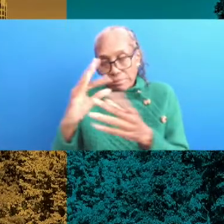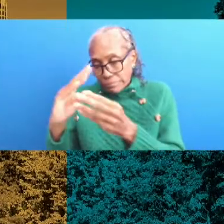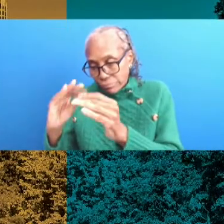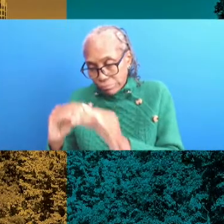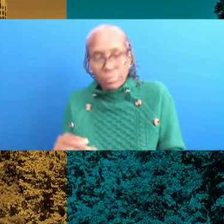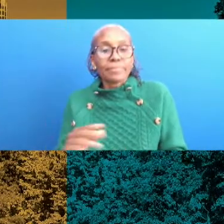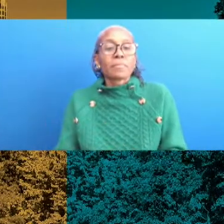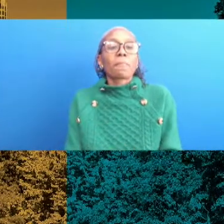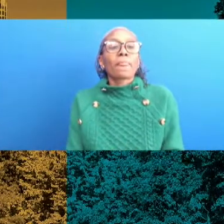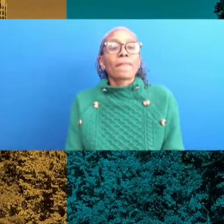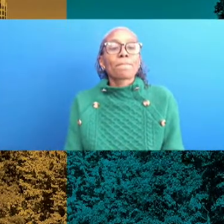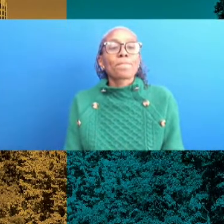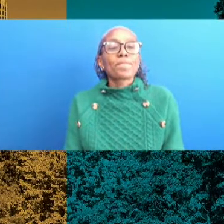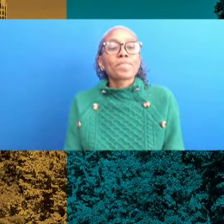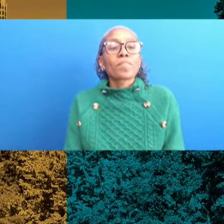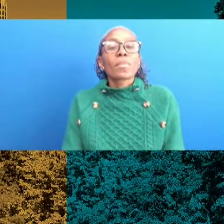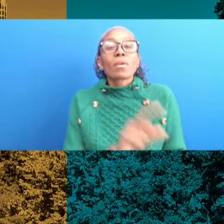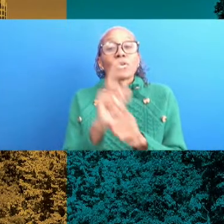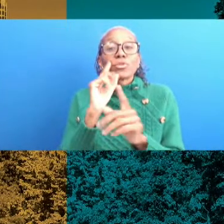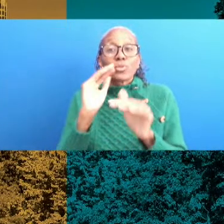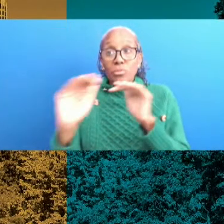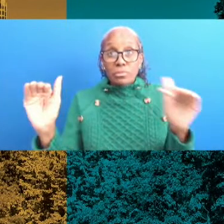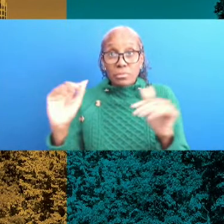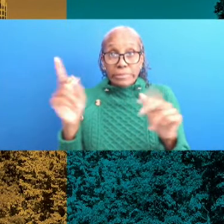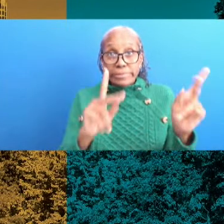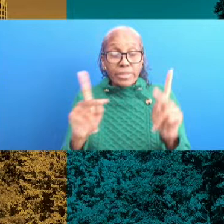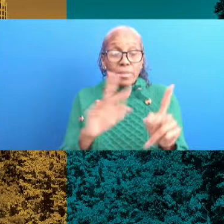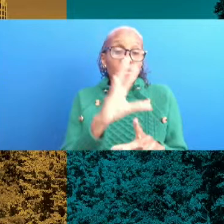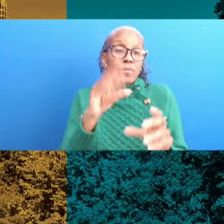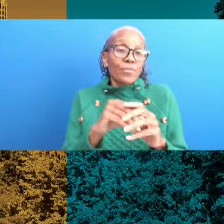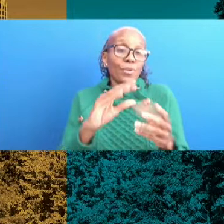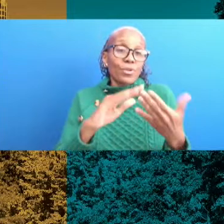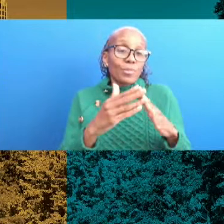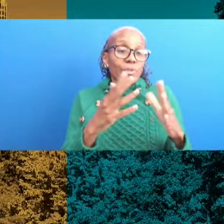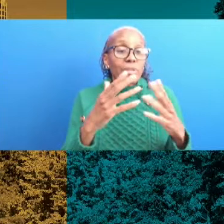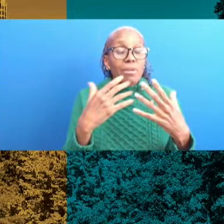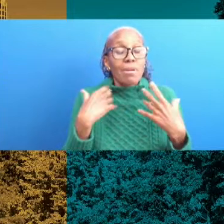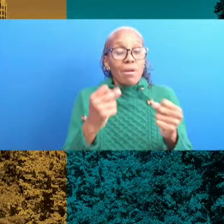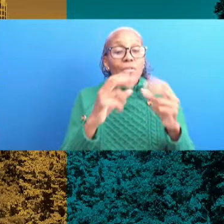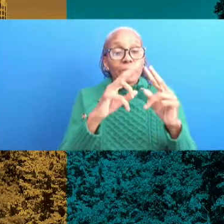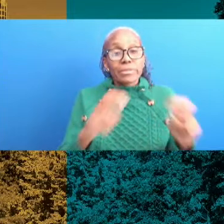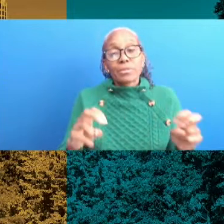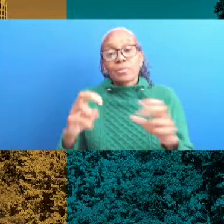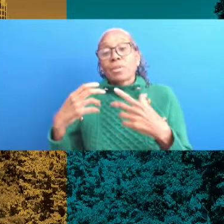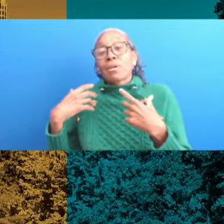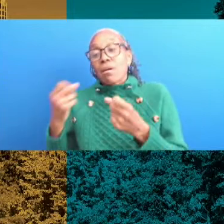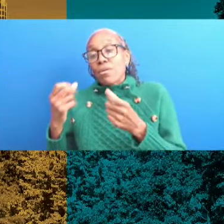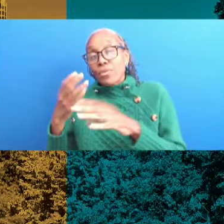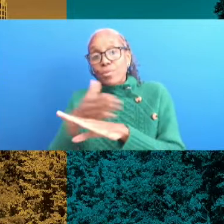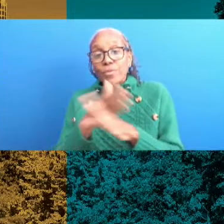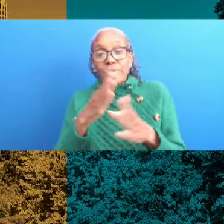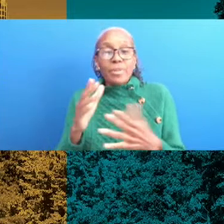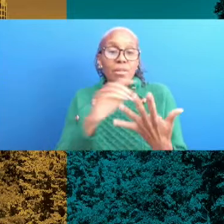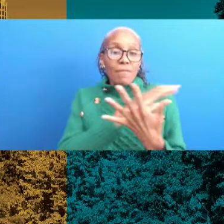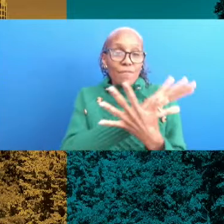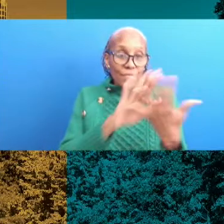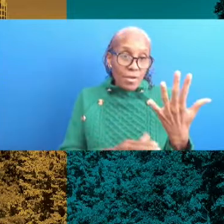THE YEAR HAS CLOSED. ALL RIGHT.